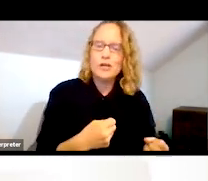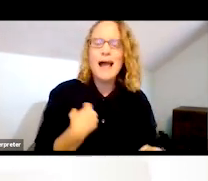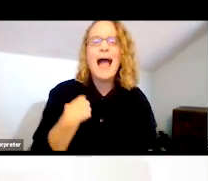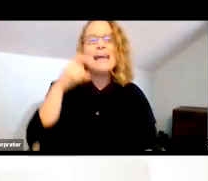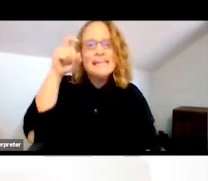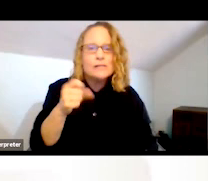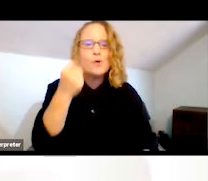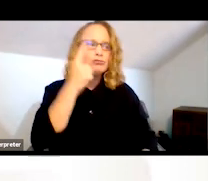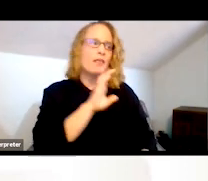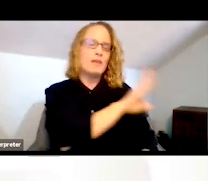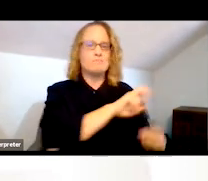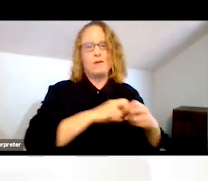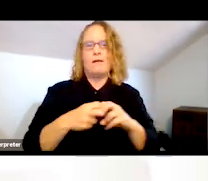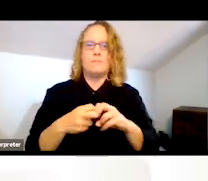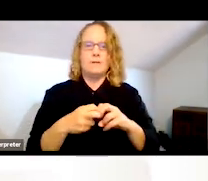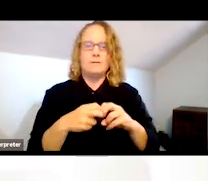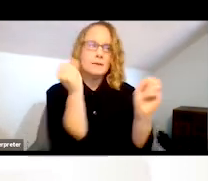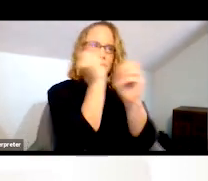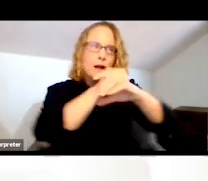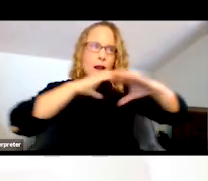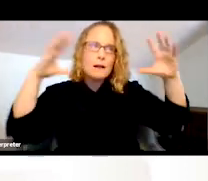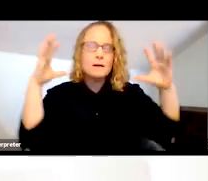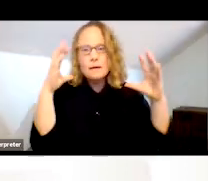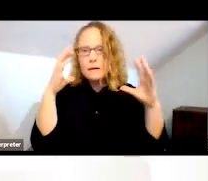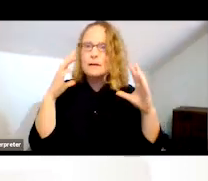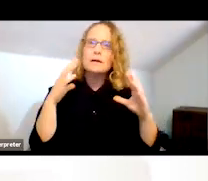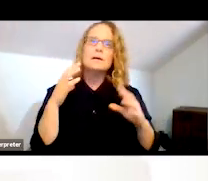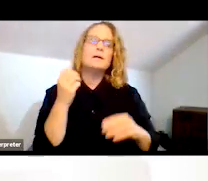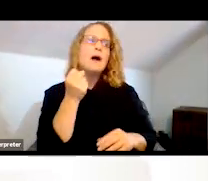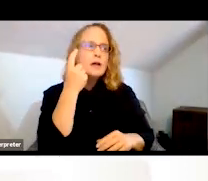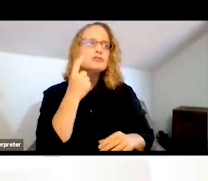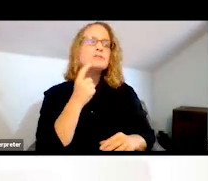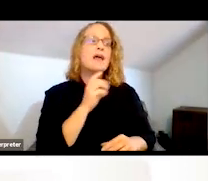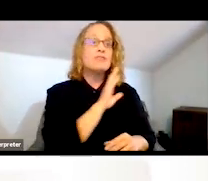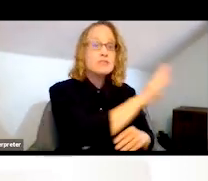No, I probably need to see it's a diabetes doctor, a specialist in that.